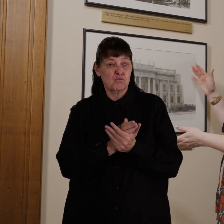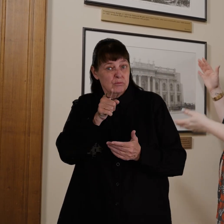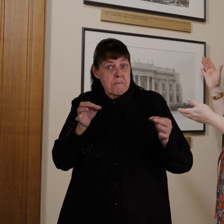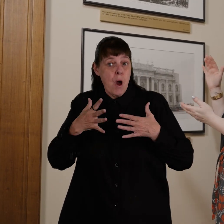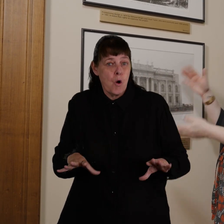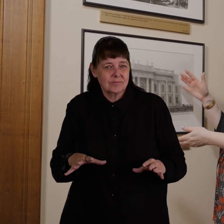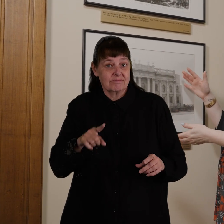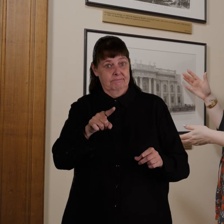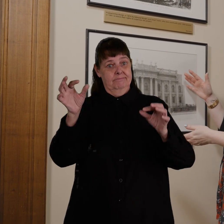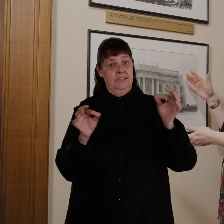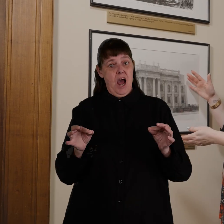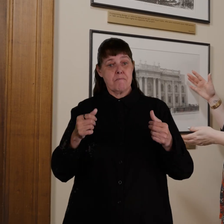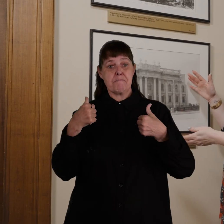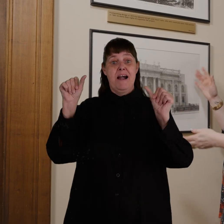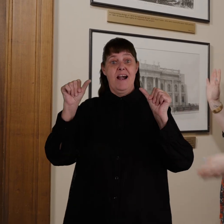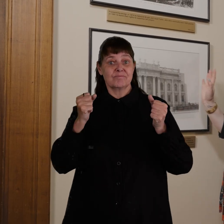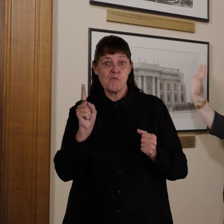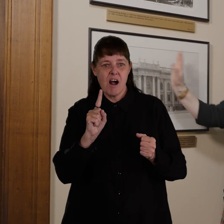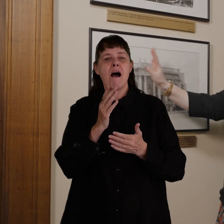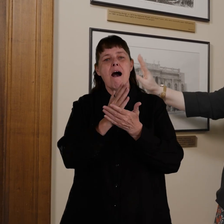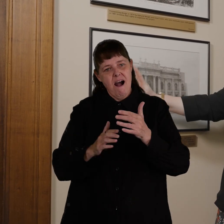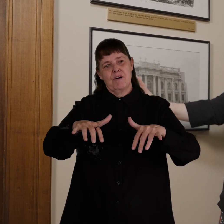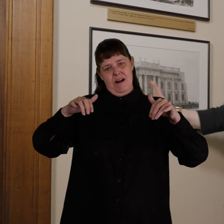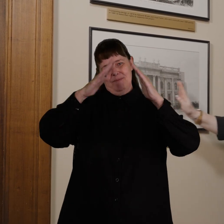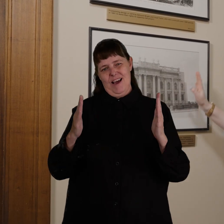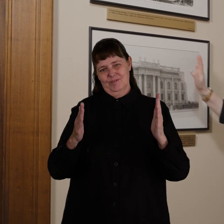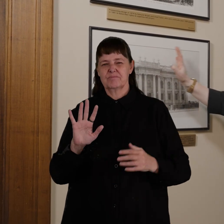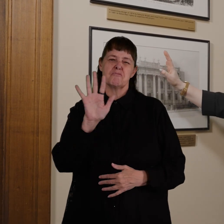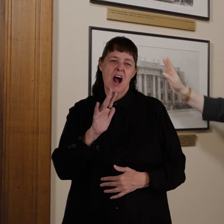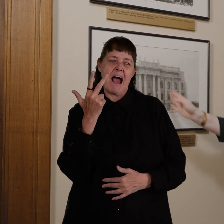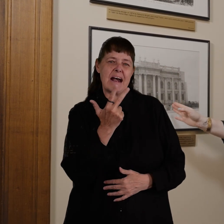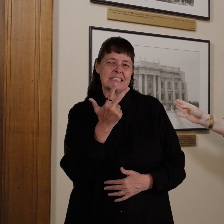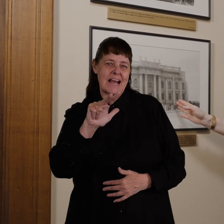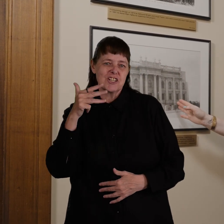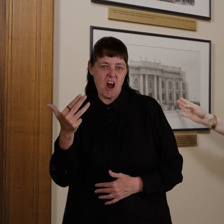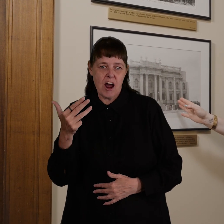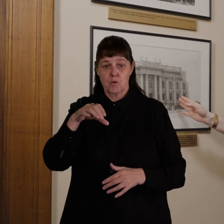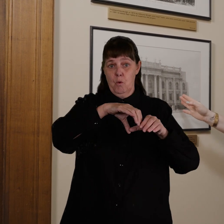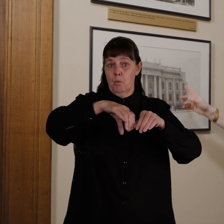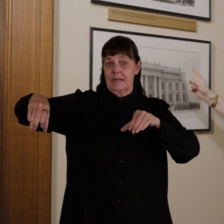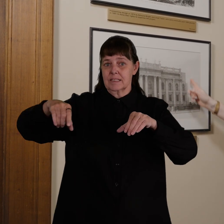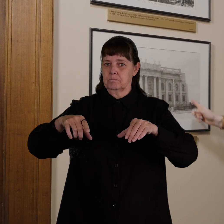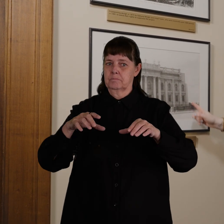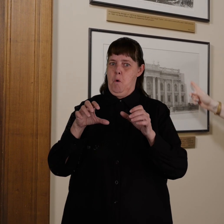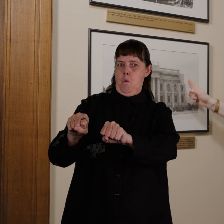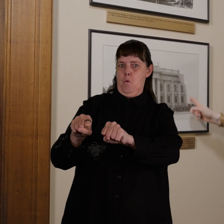got, which is half of Parliament House. This was the 1889 wing which houses the House of Assembly.